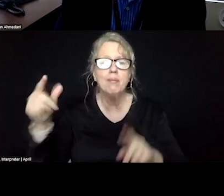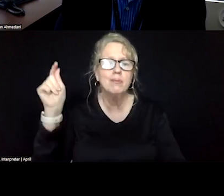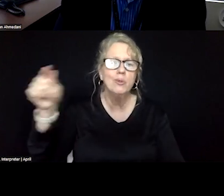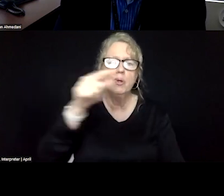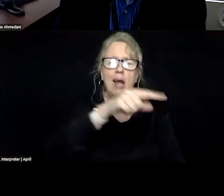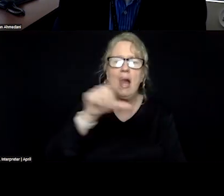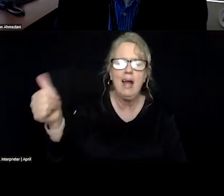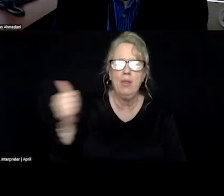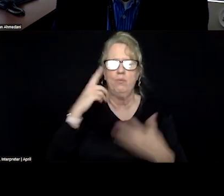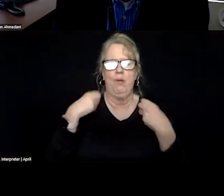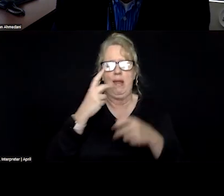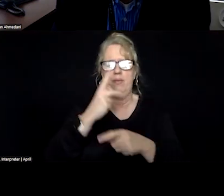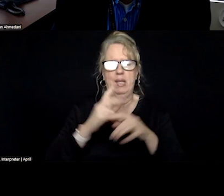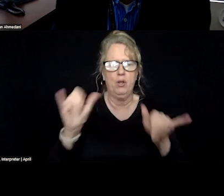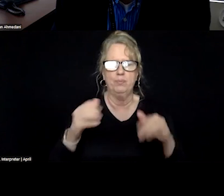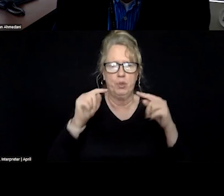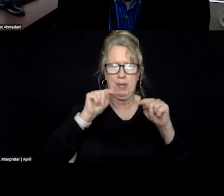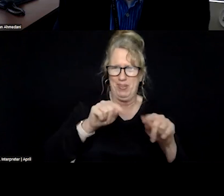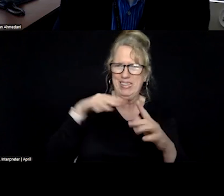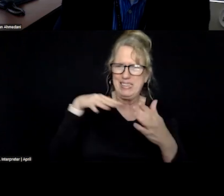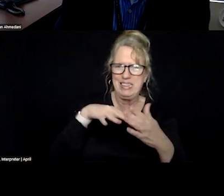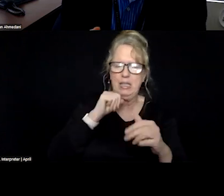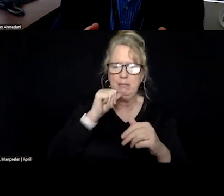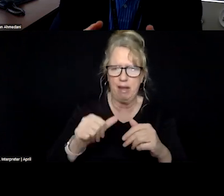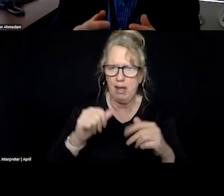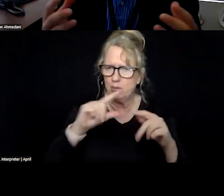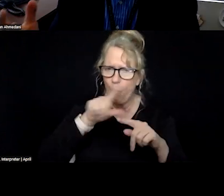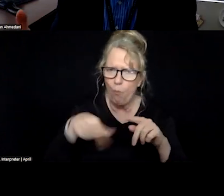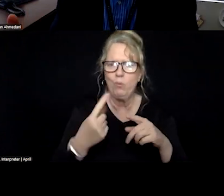THAT IS NOT WHAT WE DID FOR THIS STUDY, BUT YOU CAN THINK ABOUT